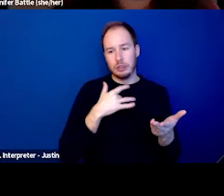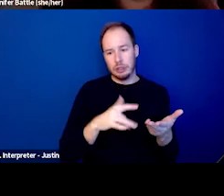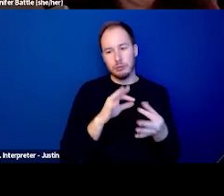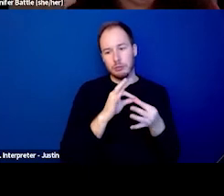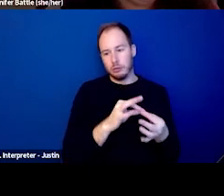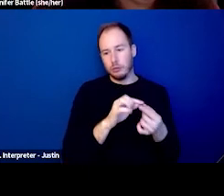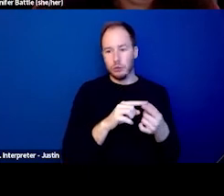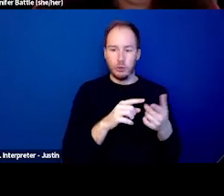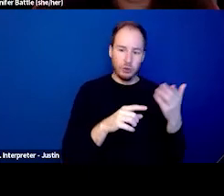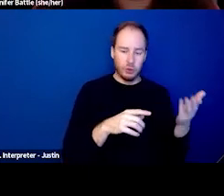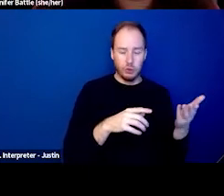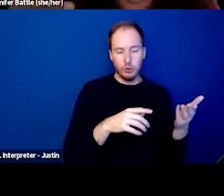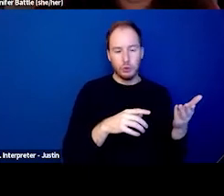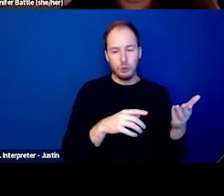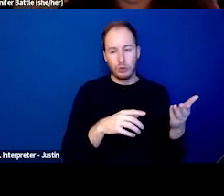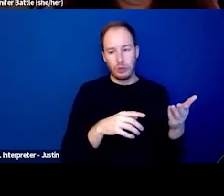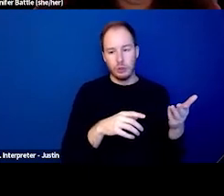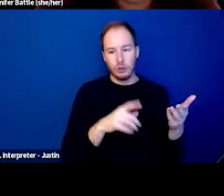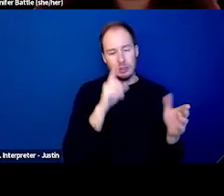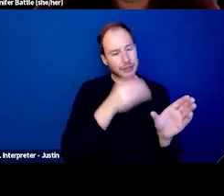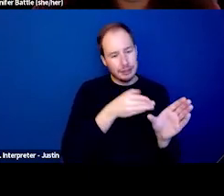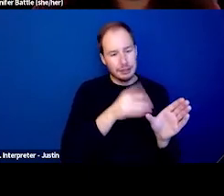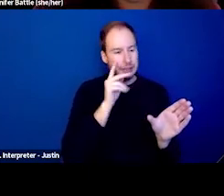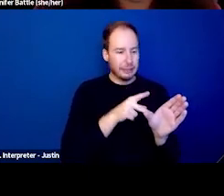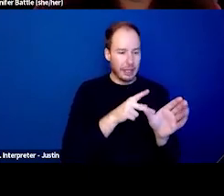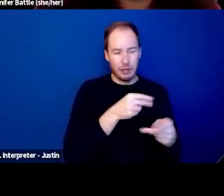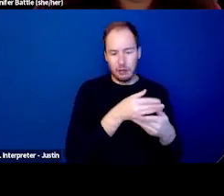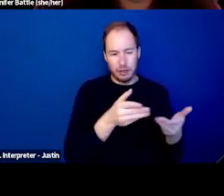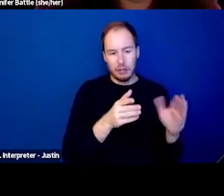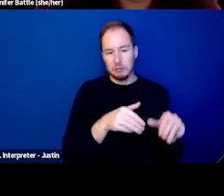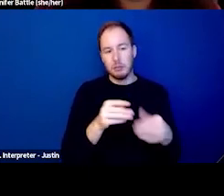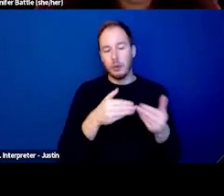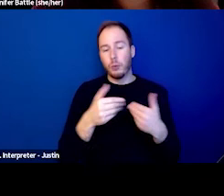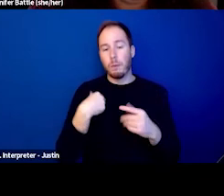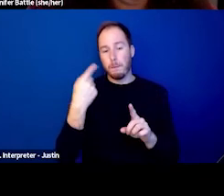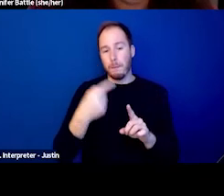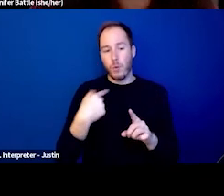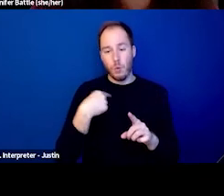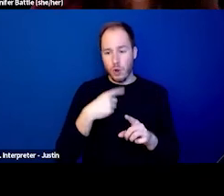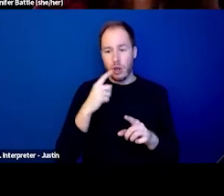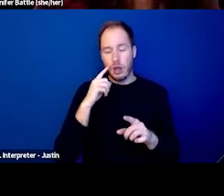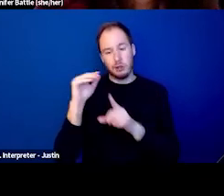like nursing, psychiatric technicians. So we successfully lobbied our HR department